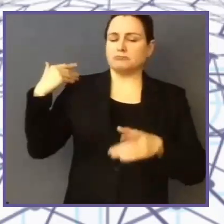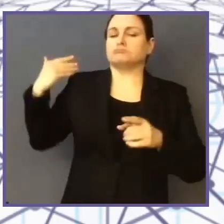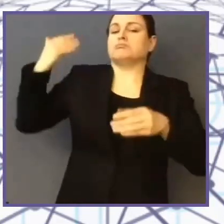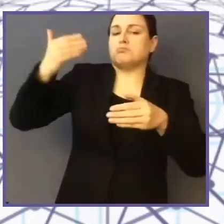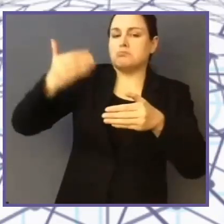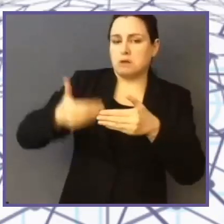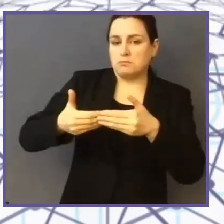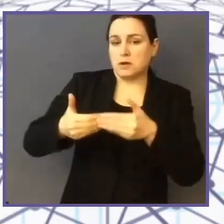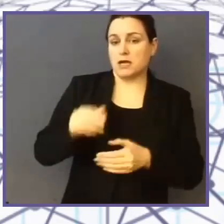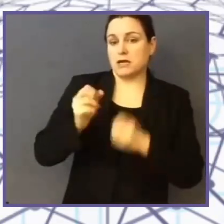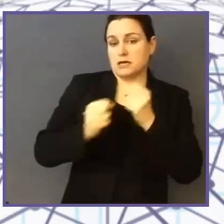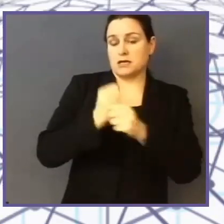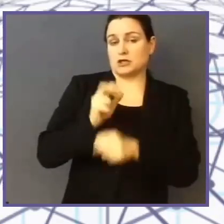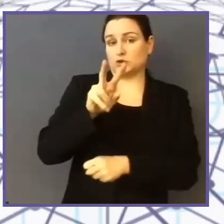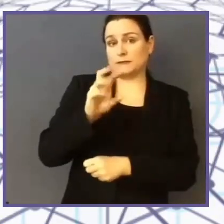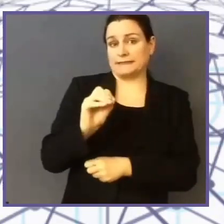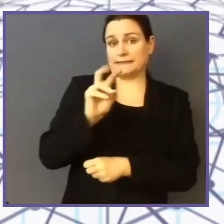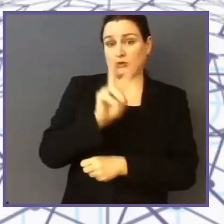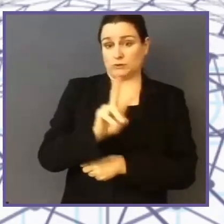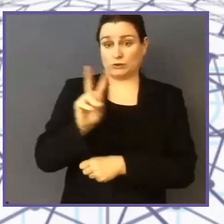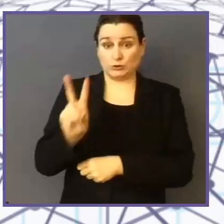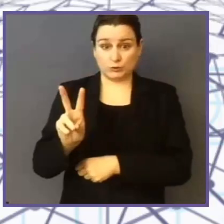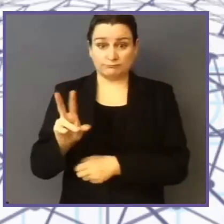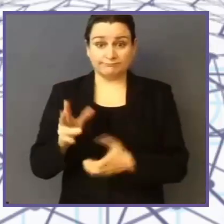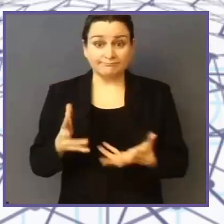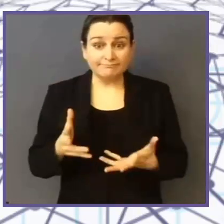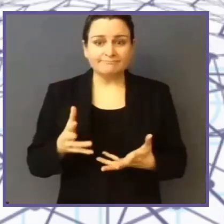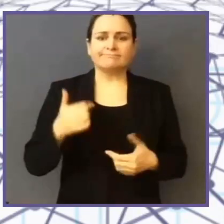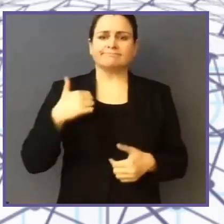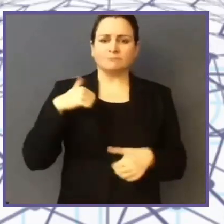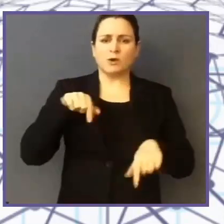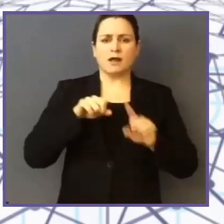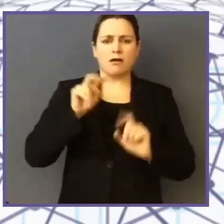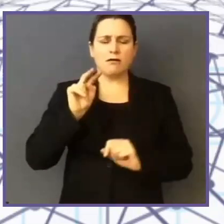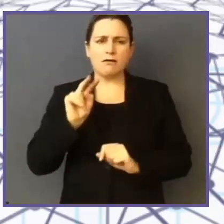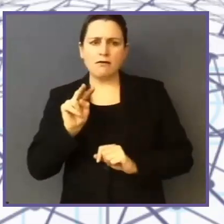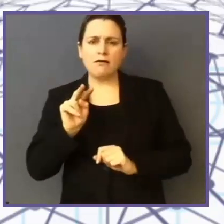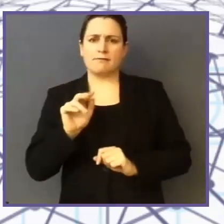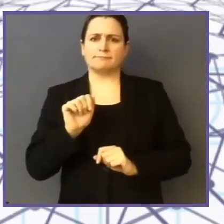We have the creation of multilateral partnerships like at scale and a real resource commitment